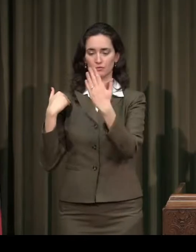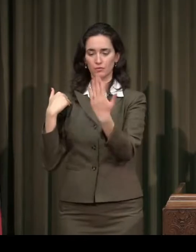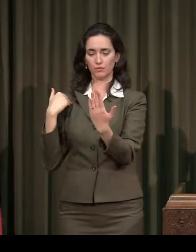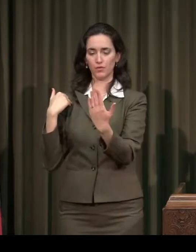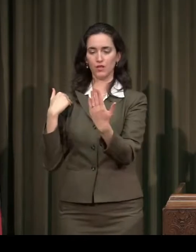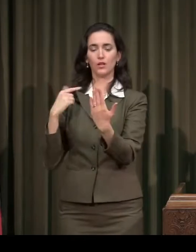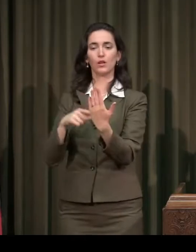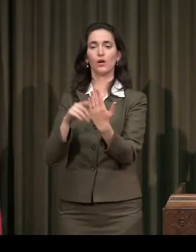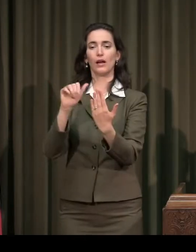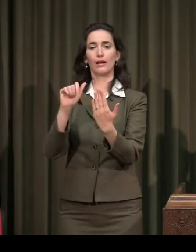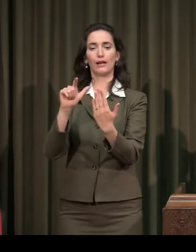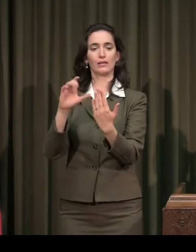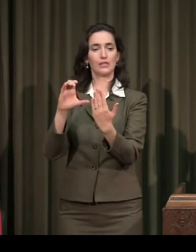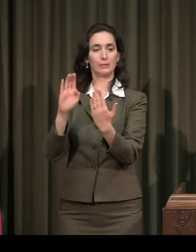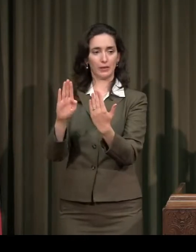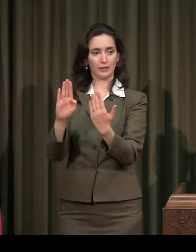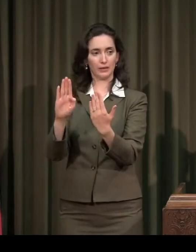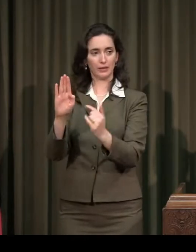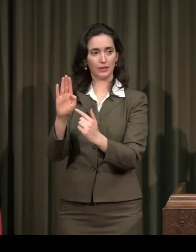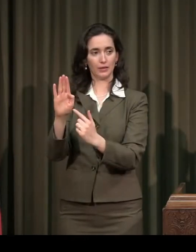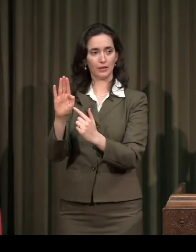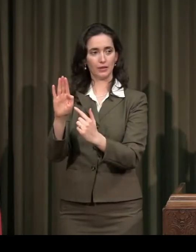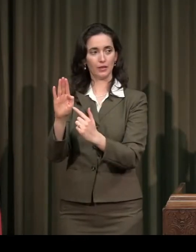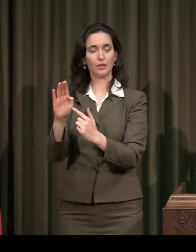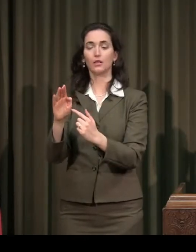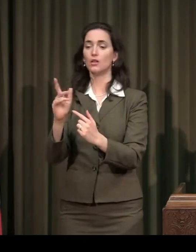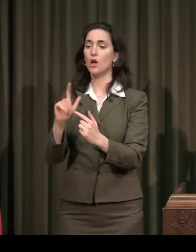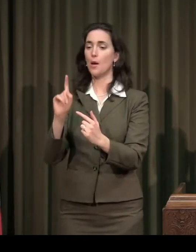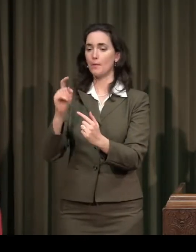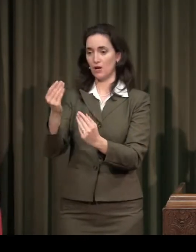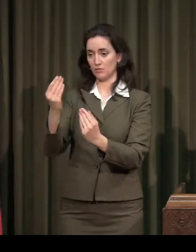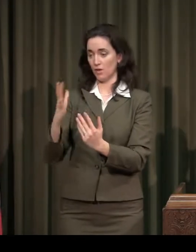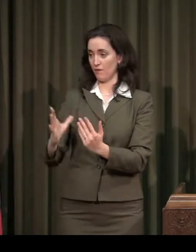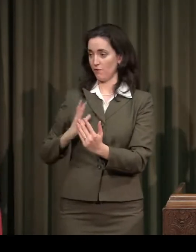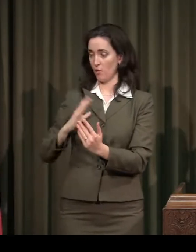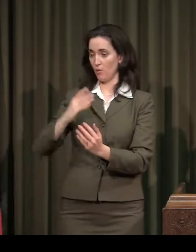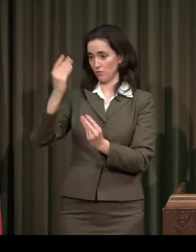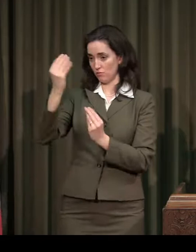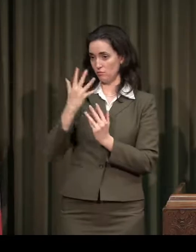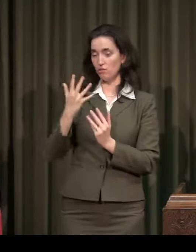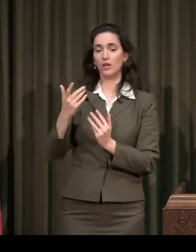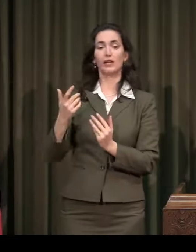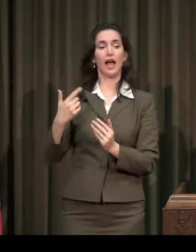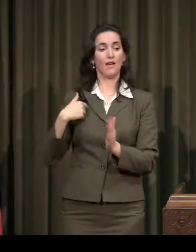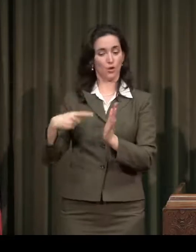gives me formal notice that there is a deficit i have satisfied that obligation